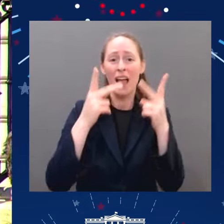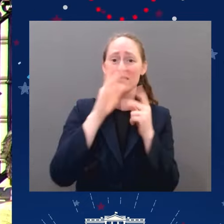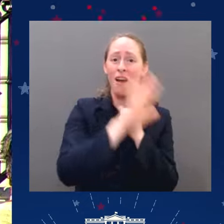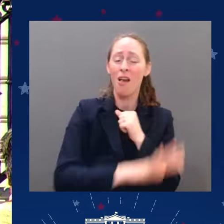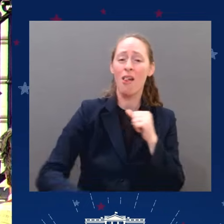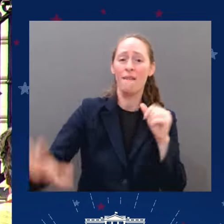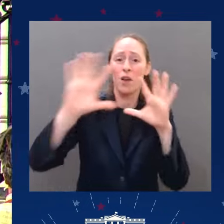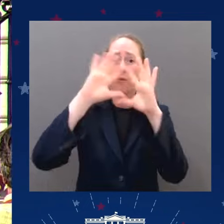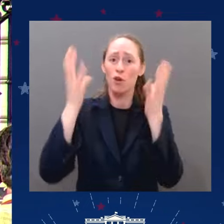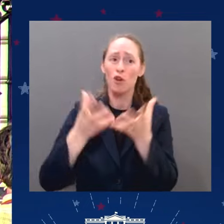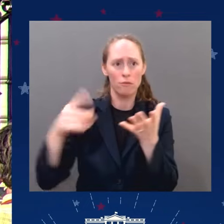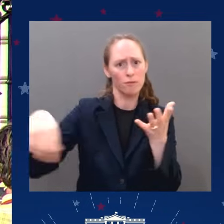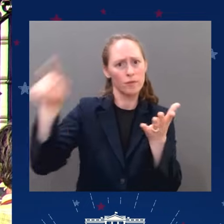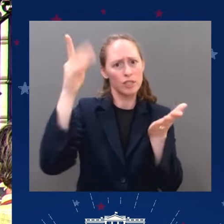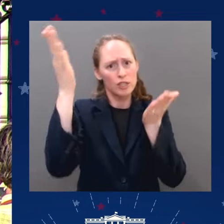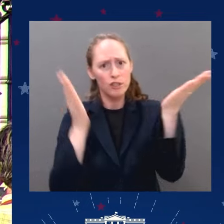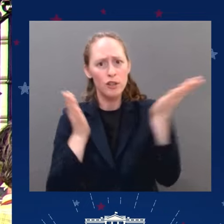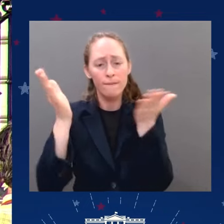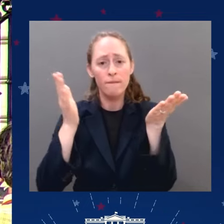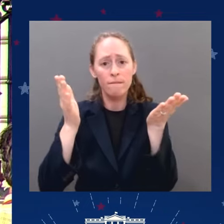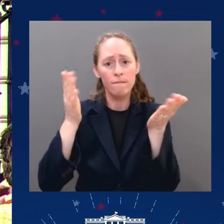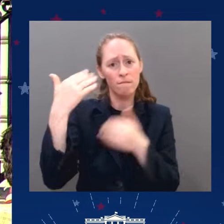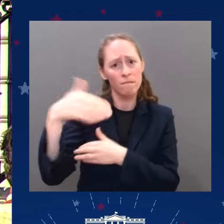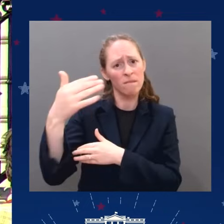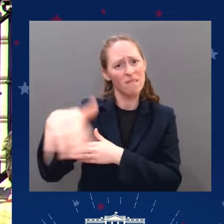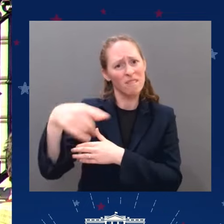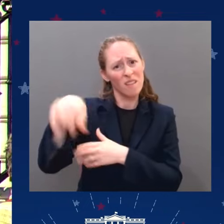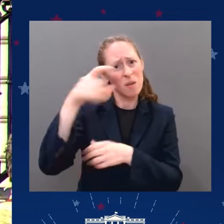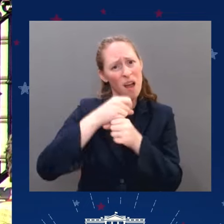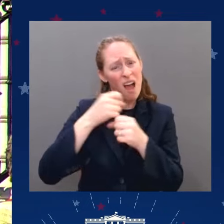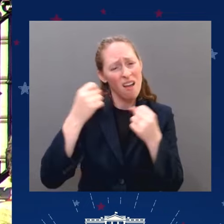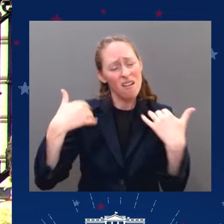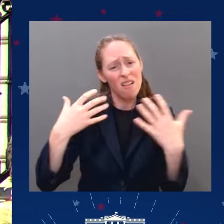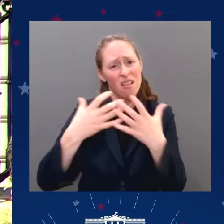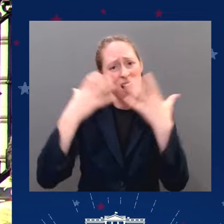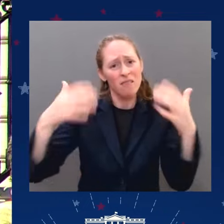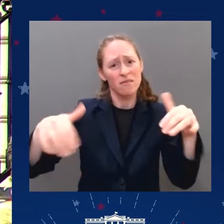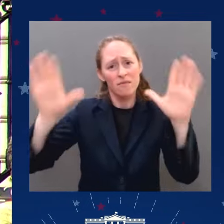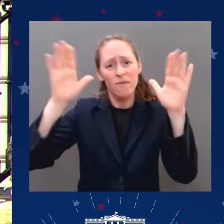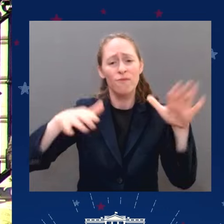Be with us through the night, and as the sky is lit with fireworks from above,